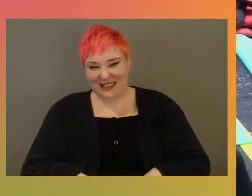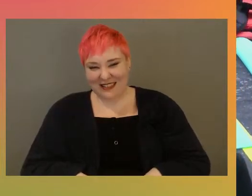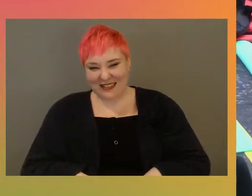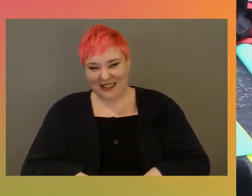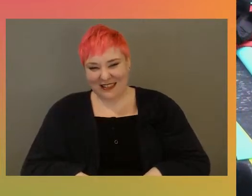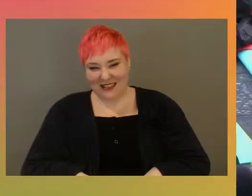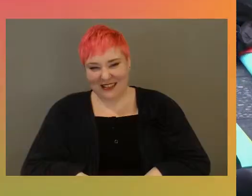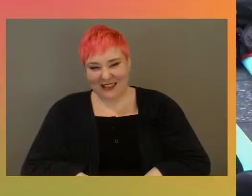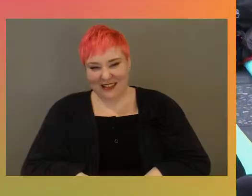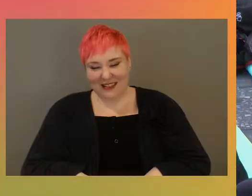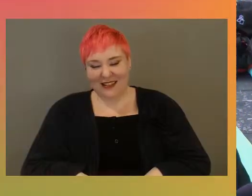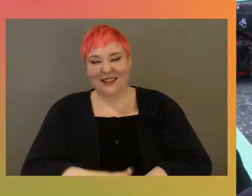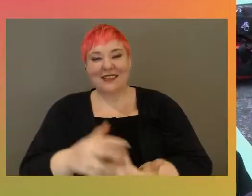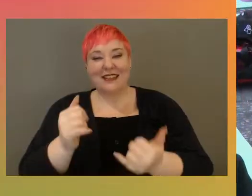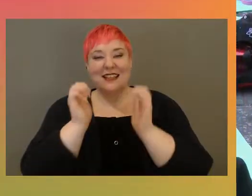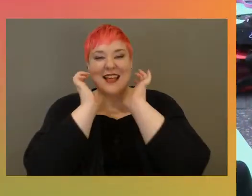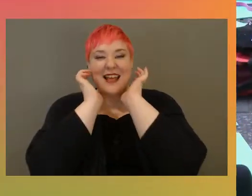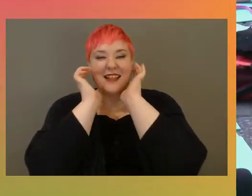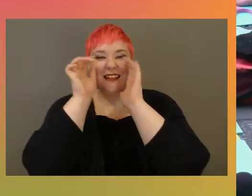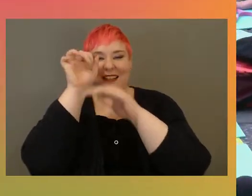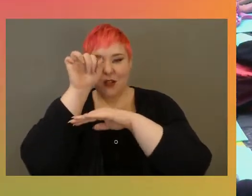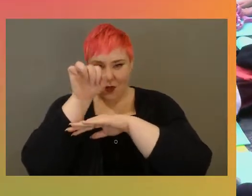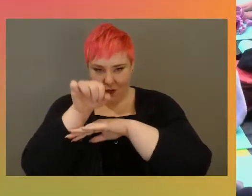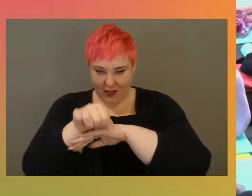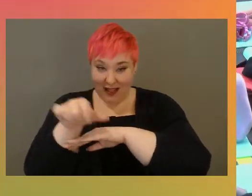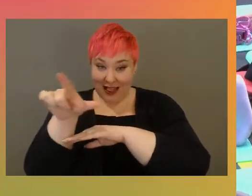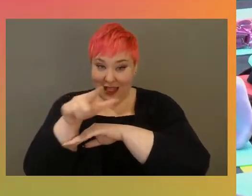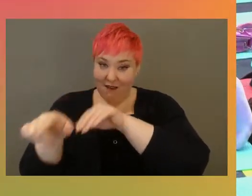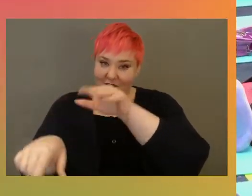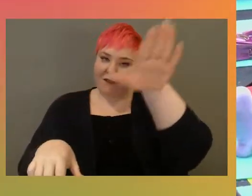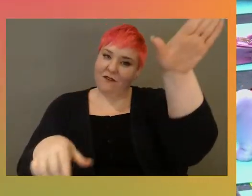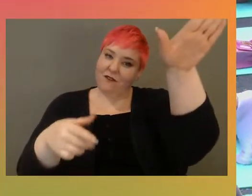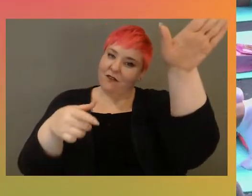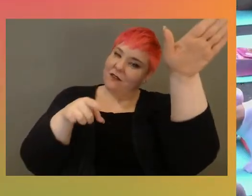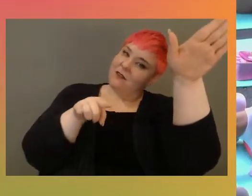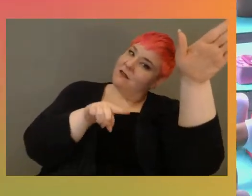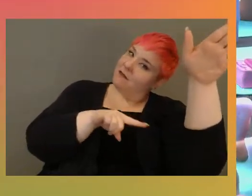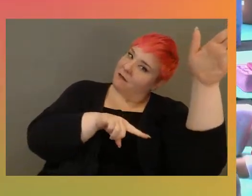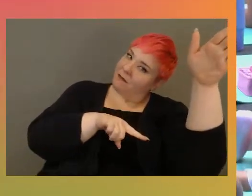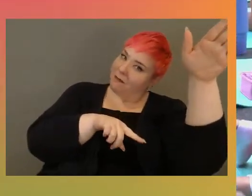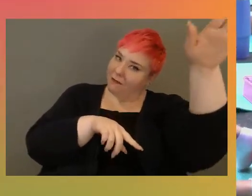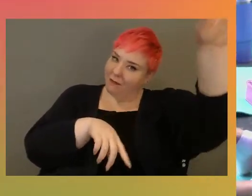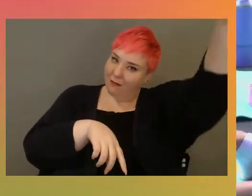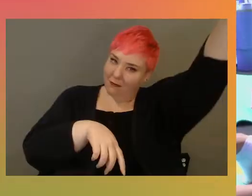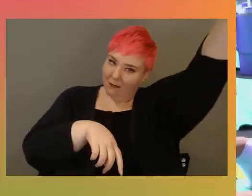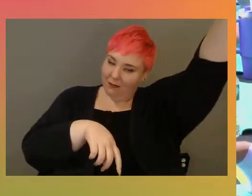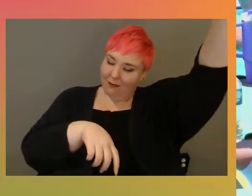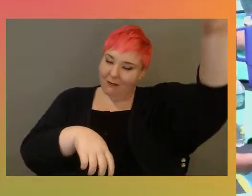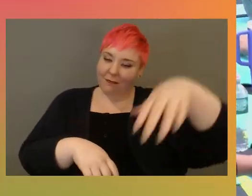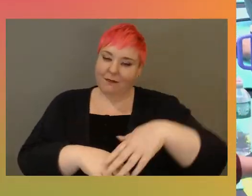THE BRUNSON THREE, YOU CAN DO THAT. NICE.